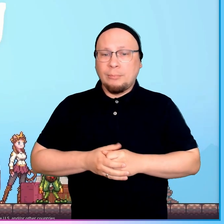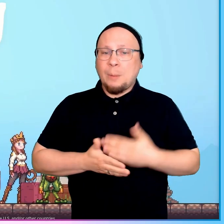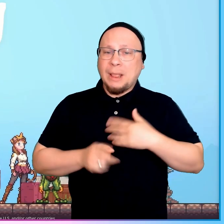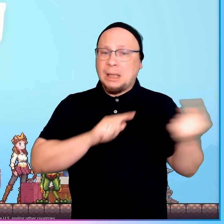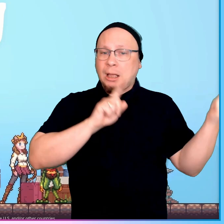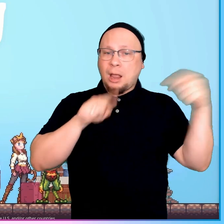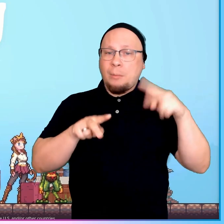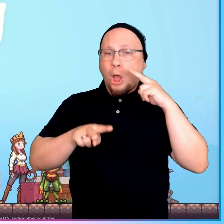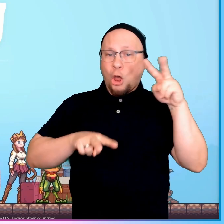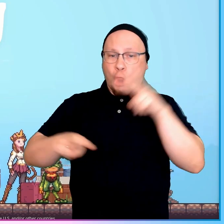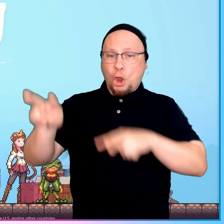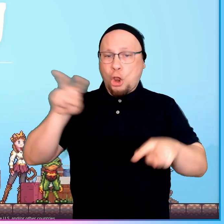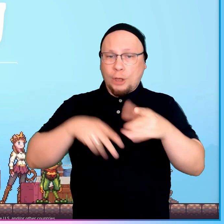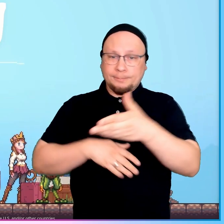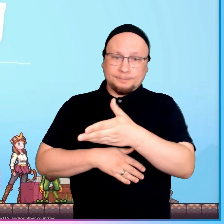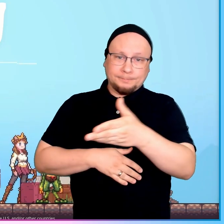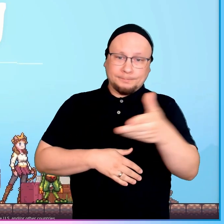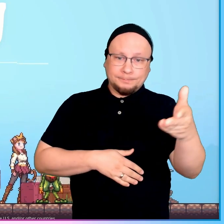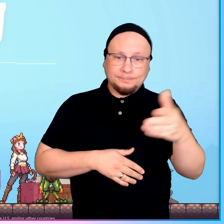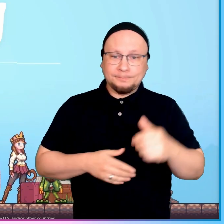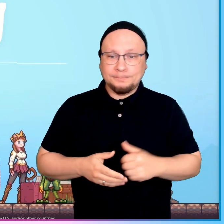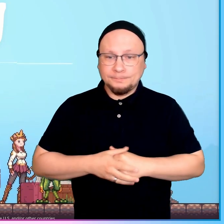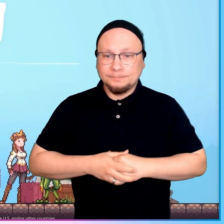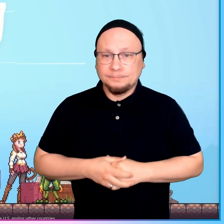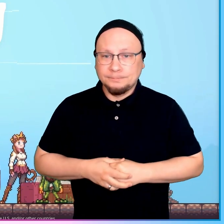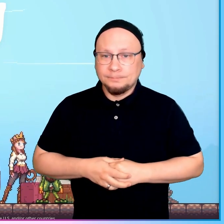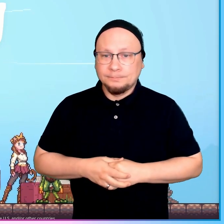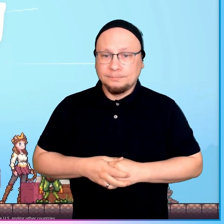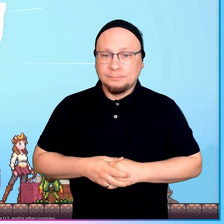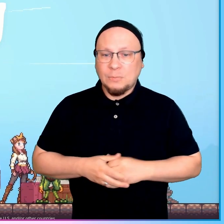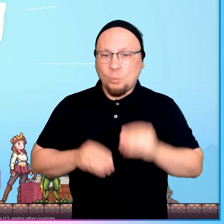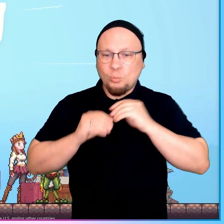beautiful city of Grat with us in Magical Delicacy, later this year.